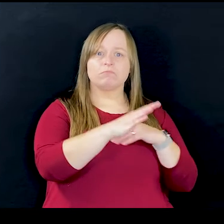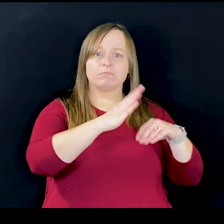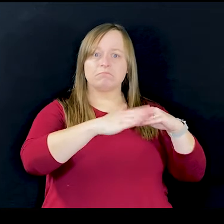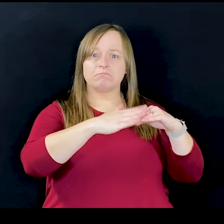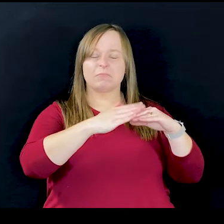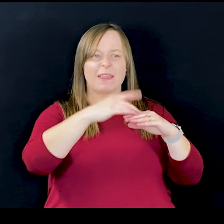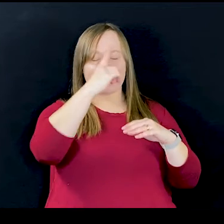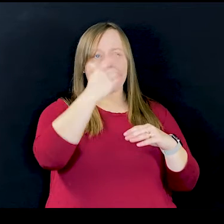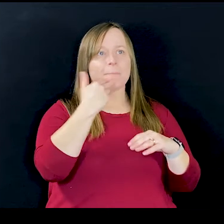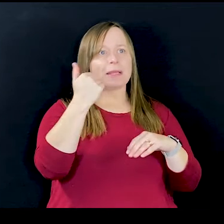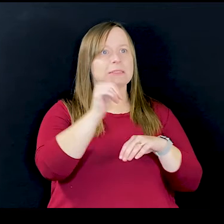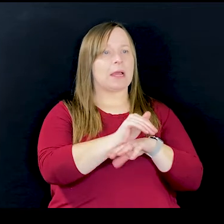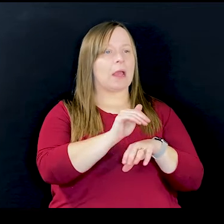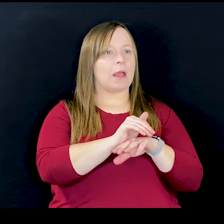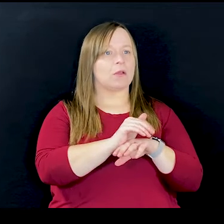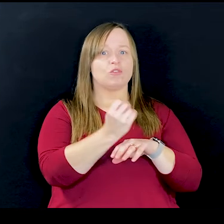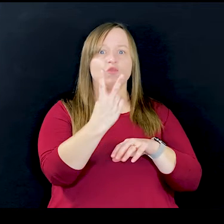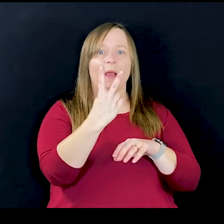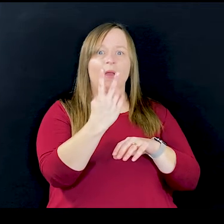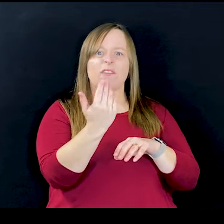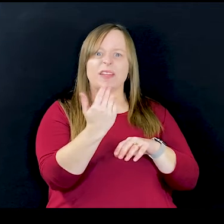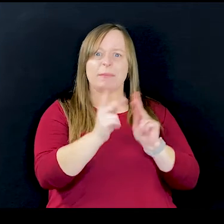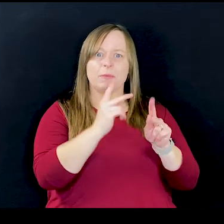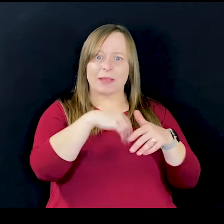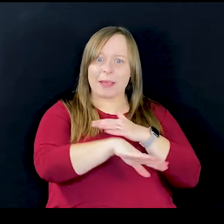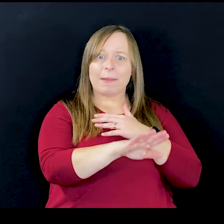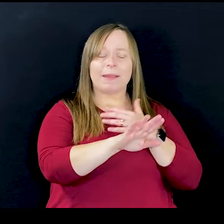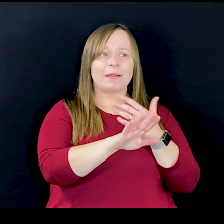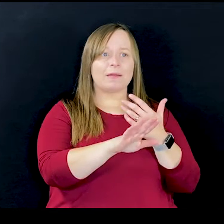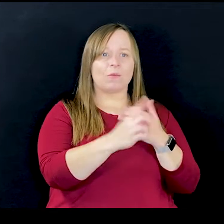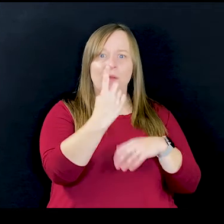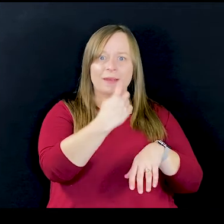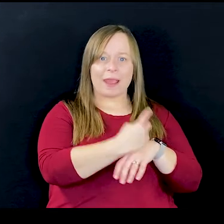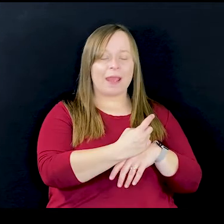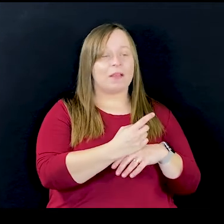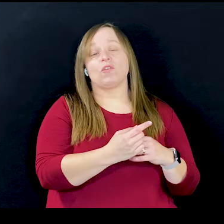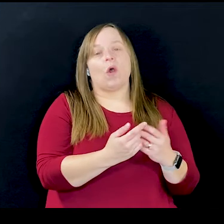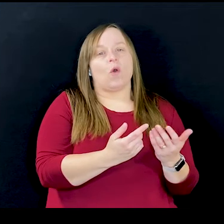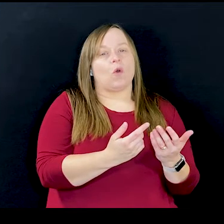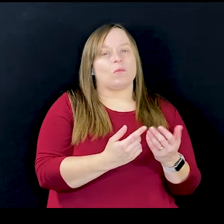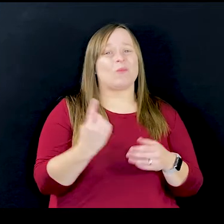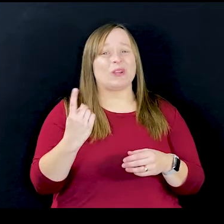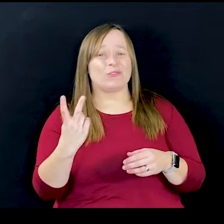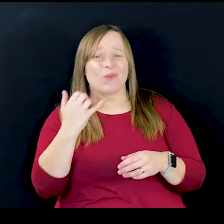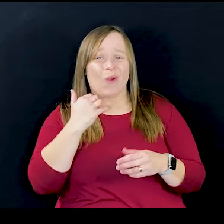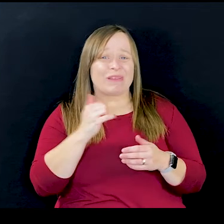I think our best night was I think 12 or 15 people. So we weren't doing large numbers,